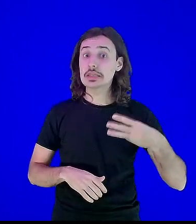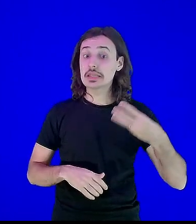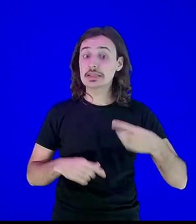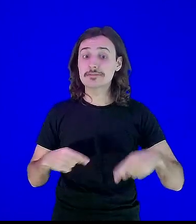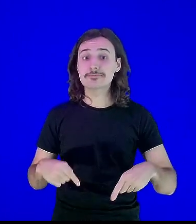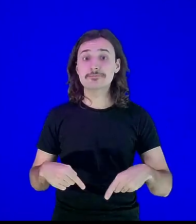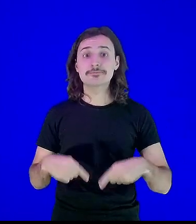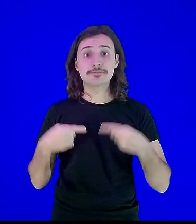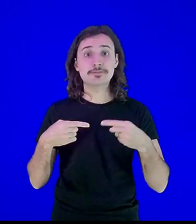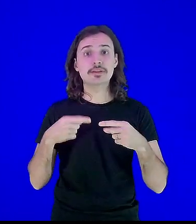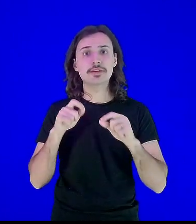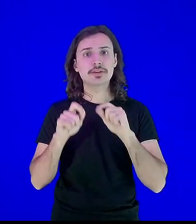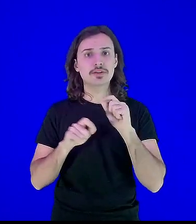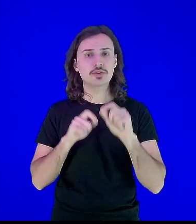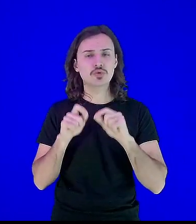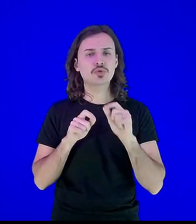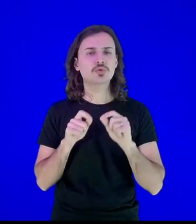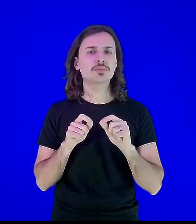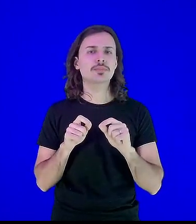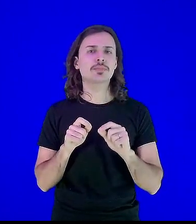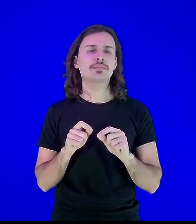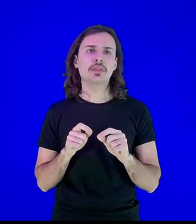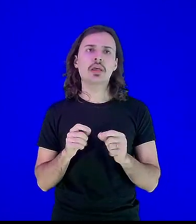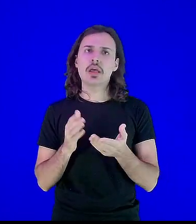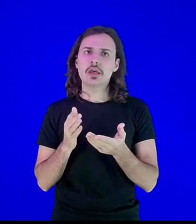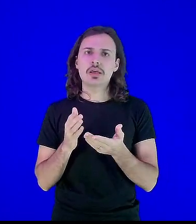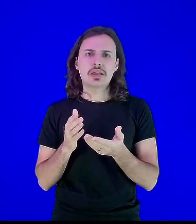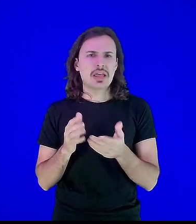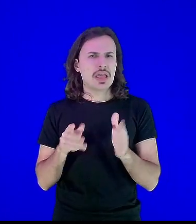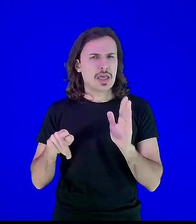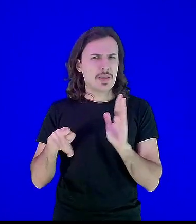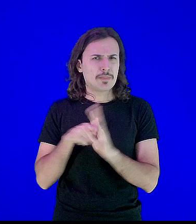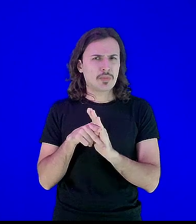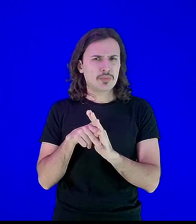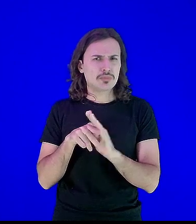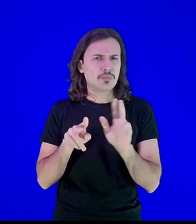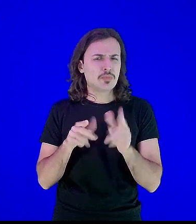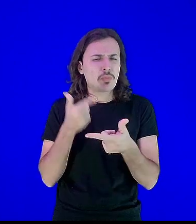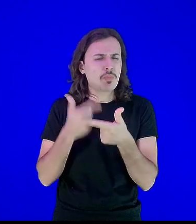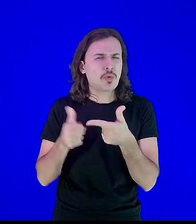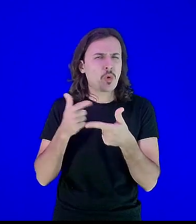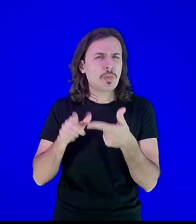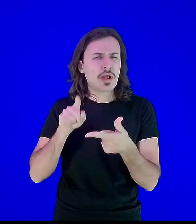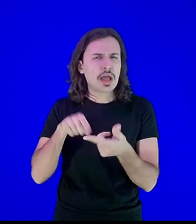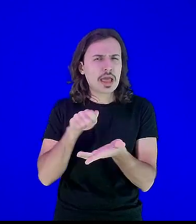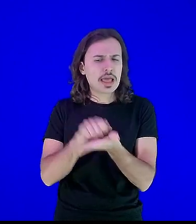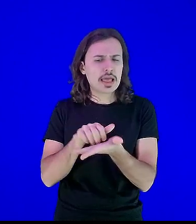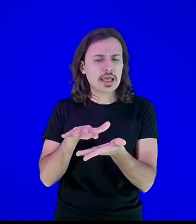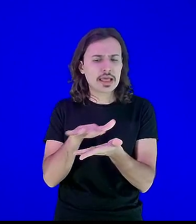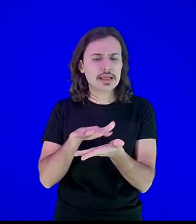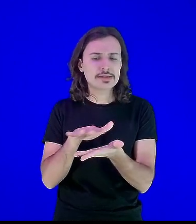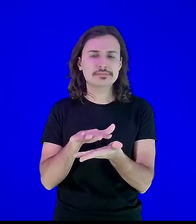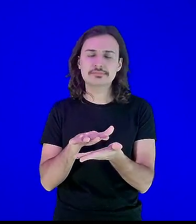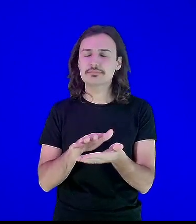it is not strictly related to SignWriting, but, well, it is one of my challenges